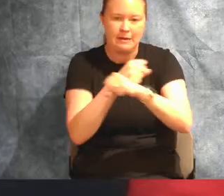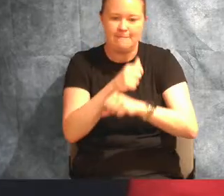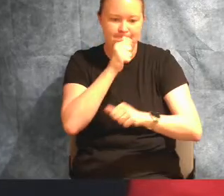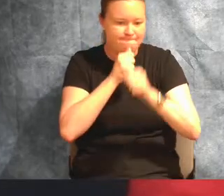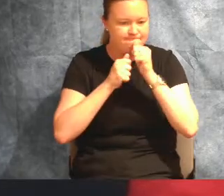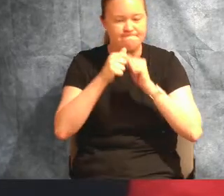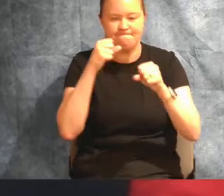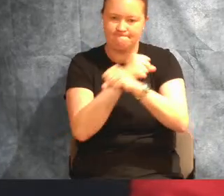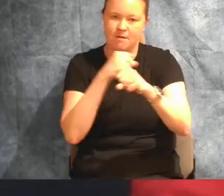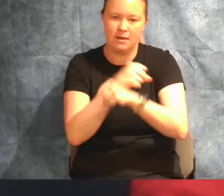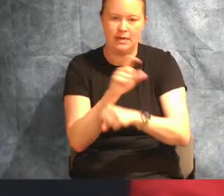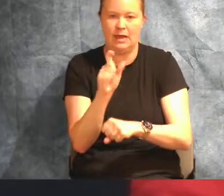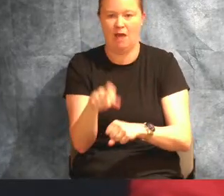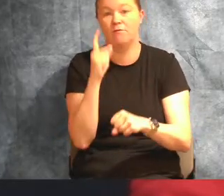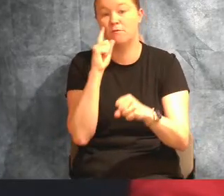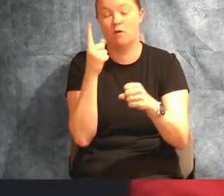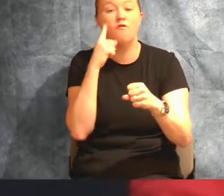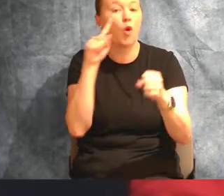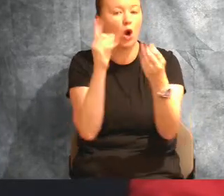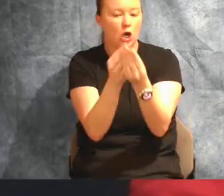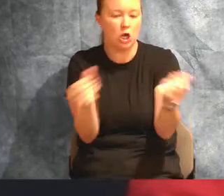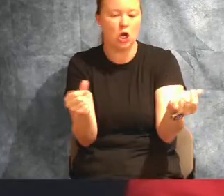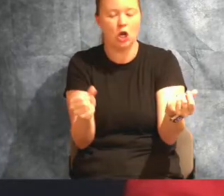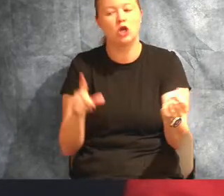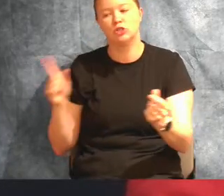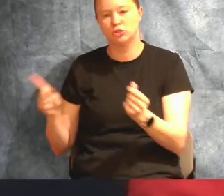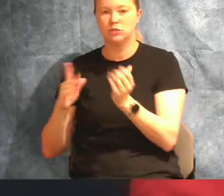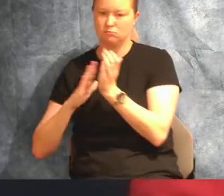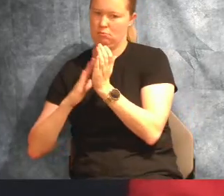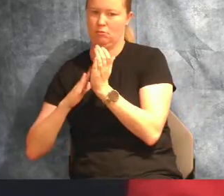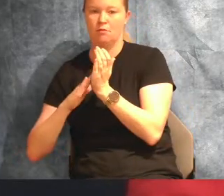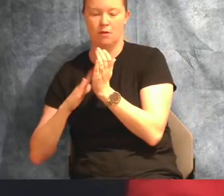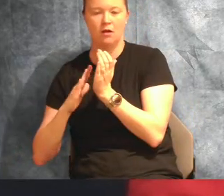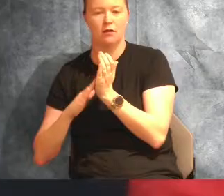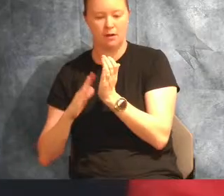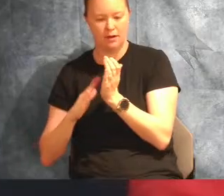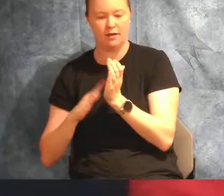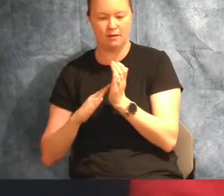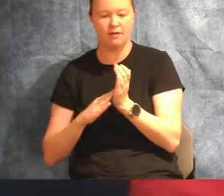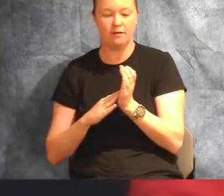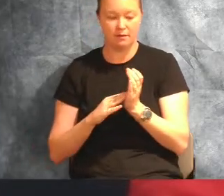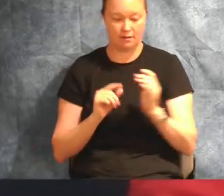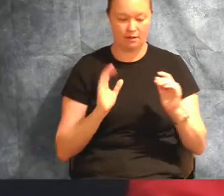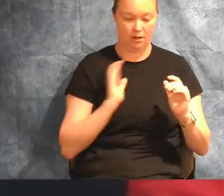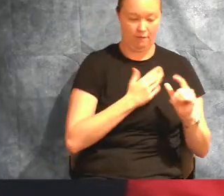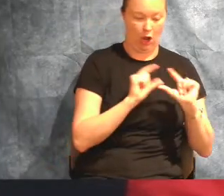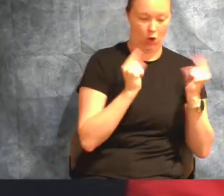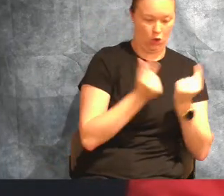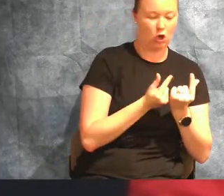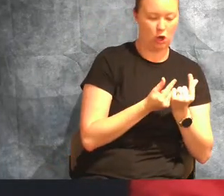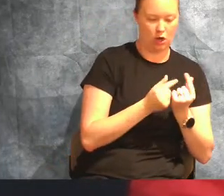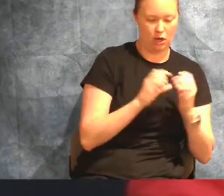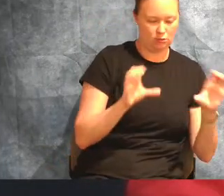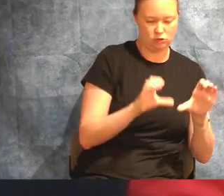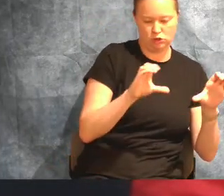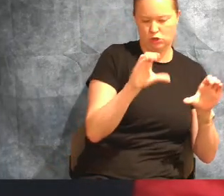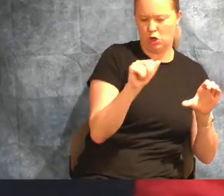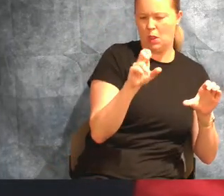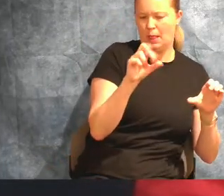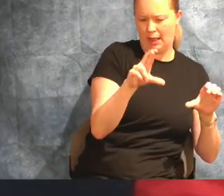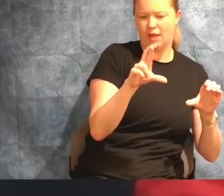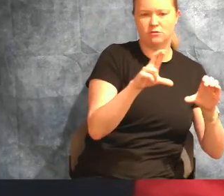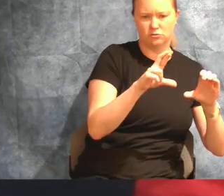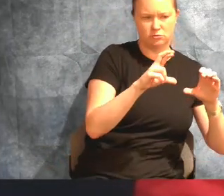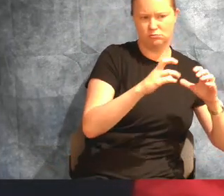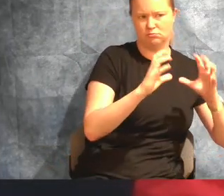cure. and so she was complimentary of us trying to have this cancer caucus that we have put together.